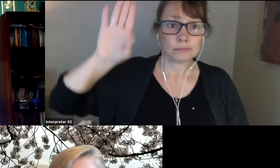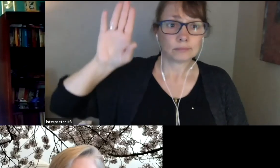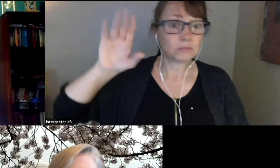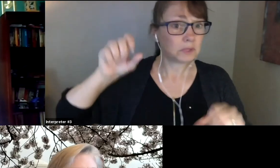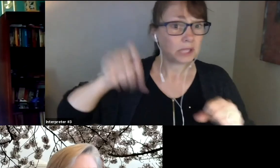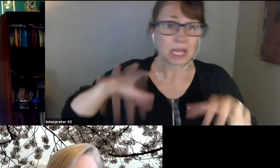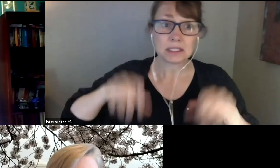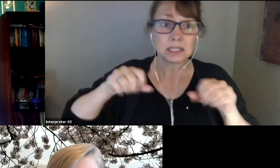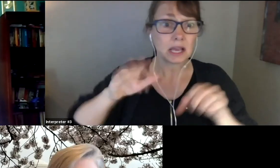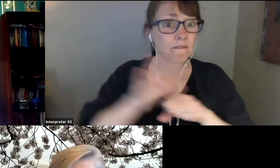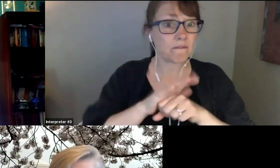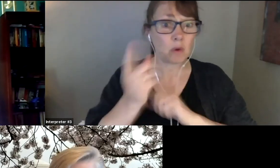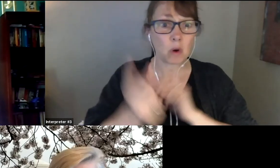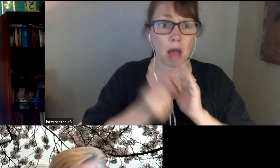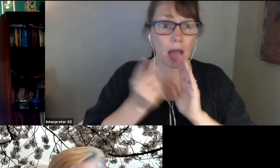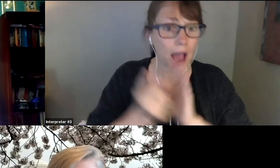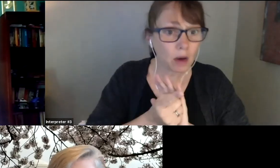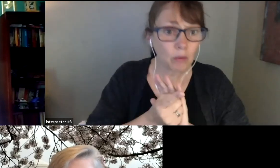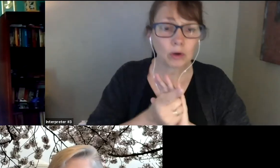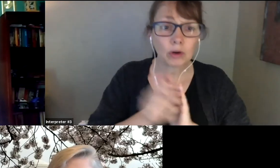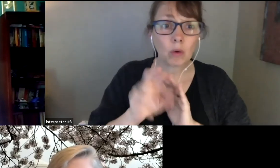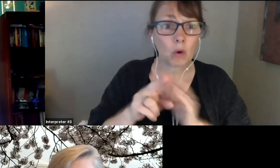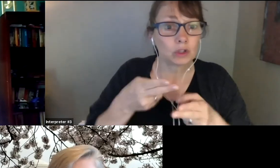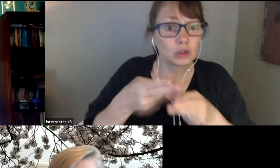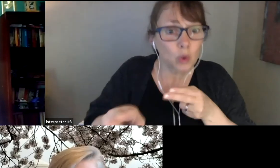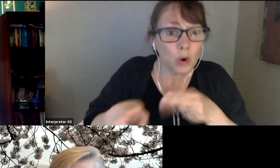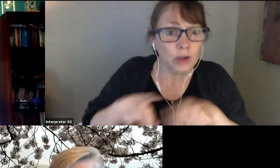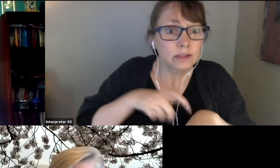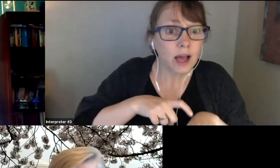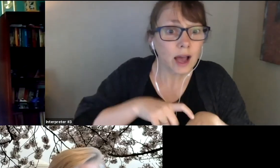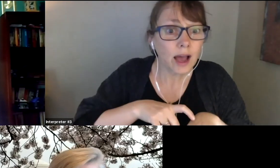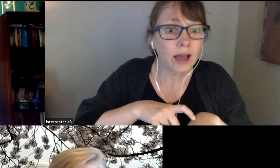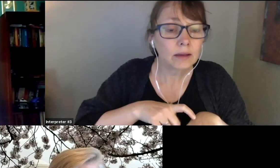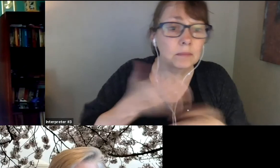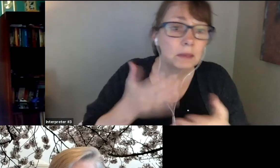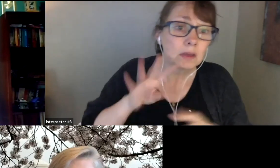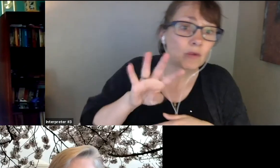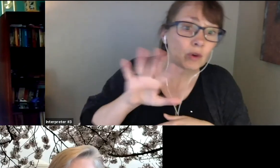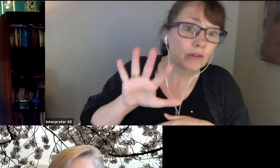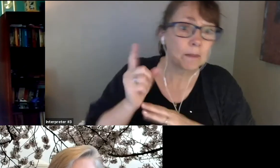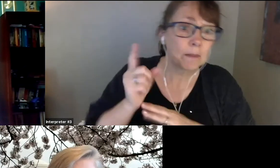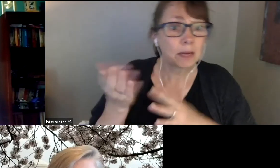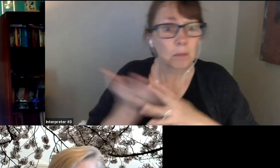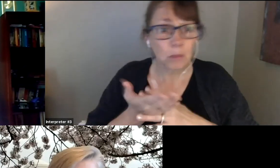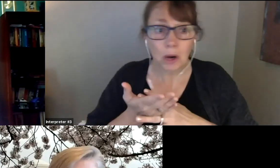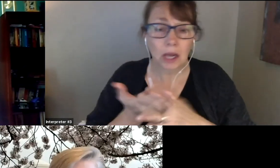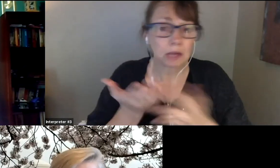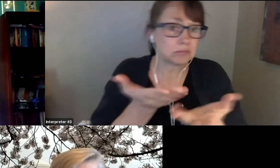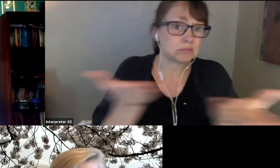can go a little bit shorter, maybe just a 45-minute break? What’s your feeling about